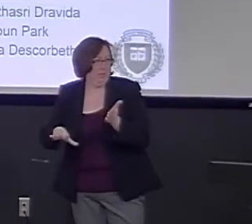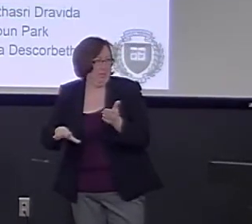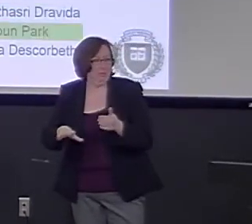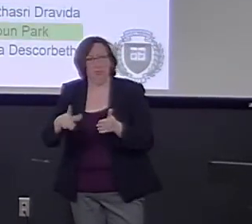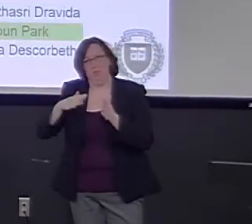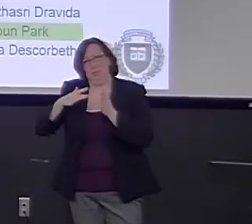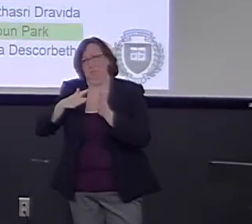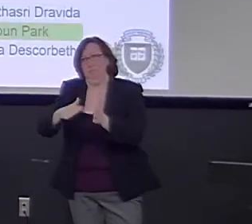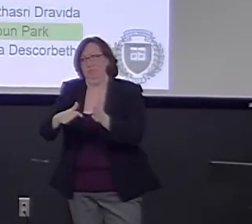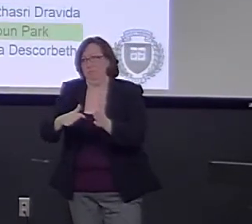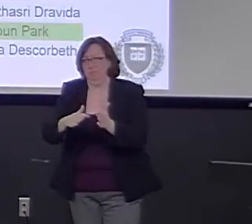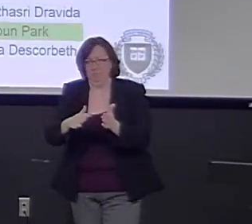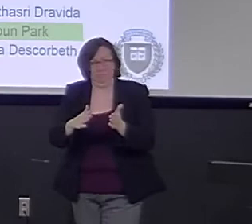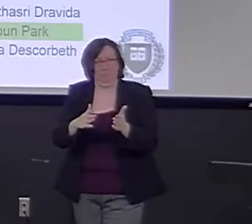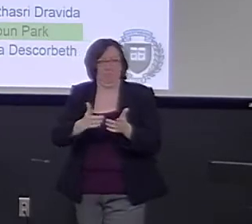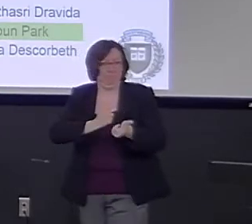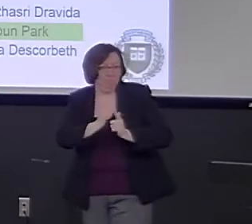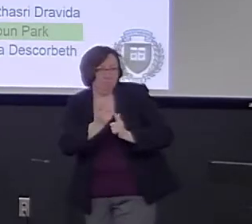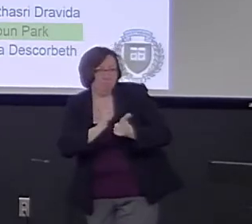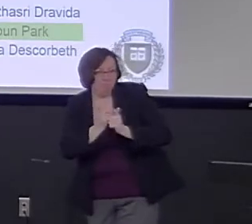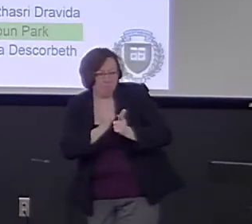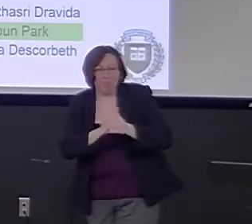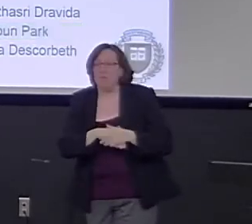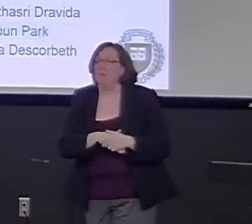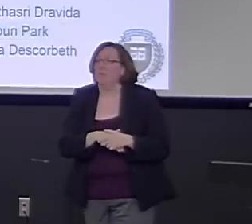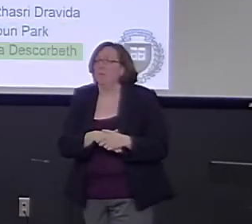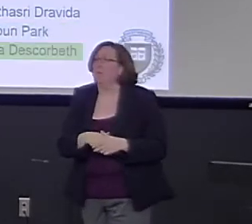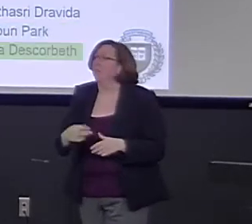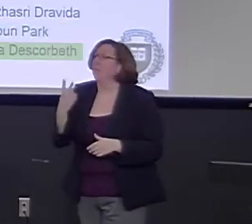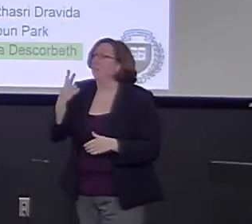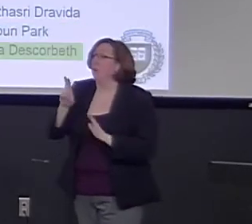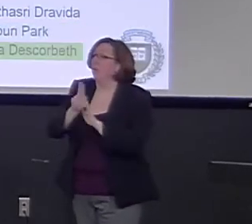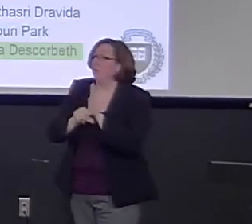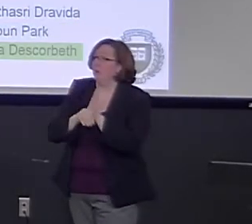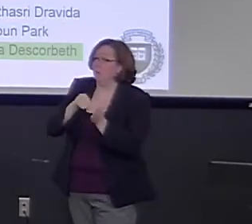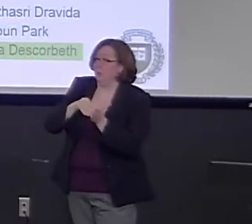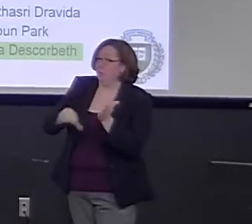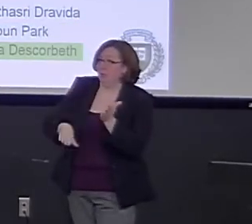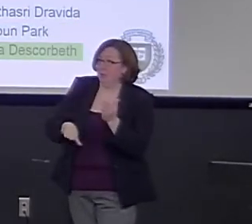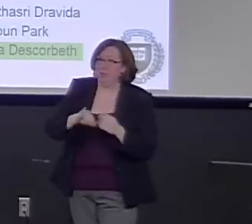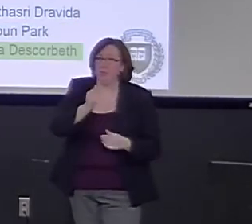and we have two undergraduates, Jenny Park and Olivia Descorbeth,